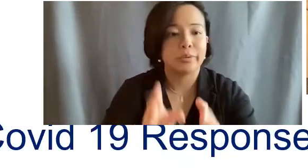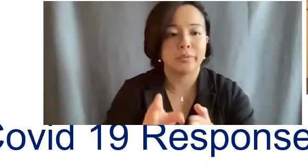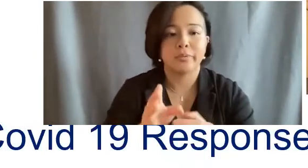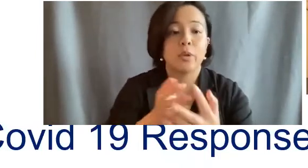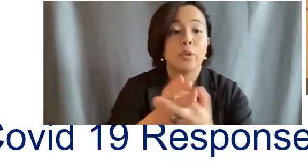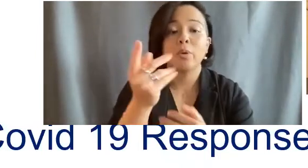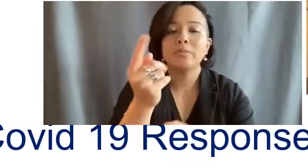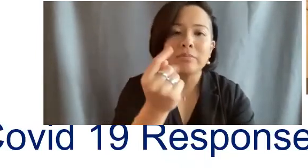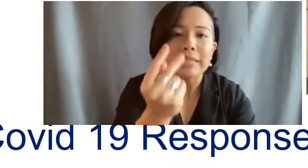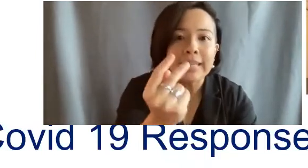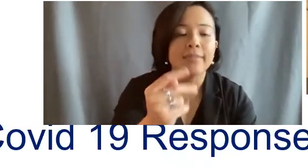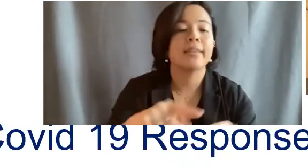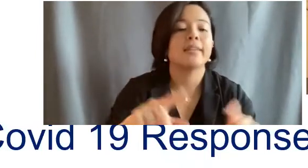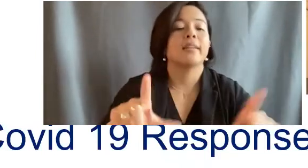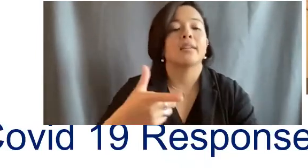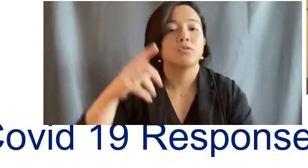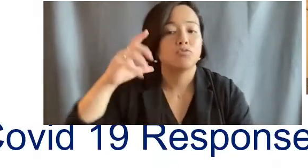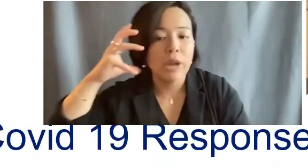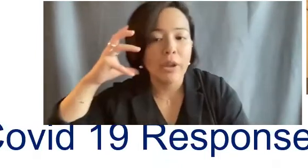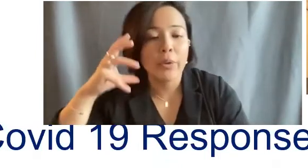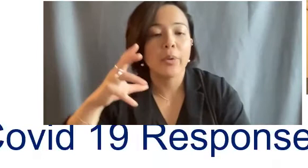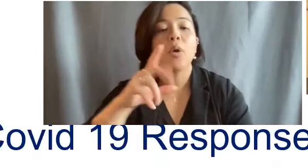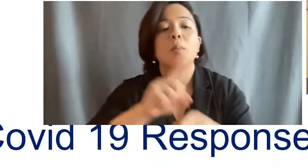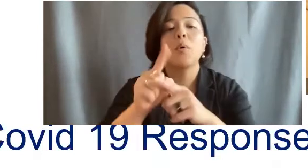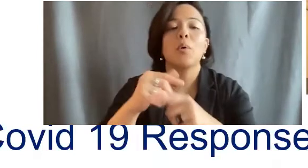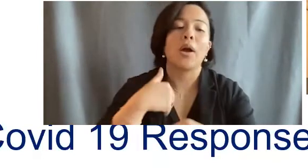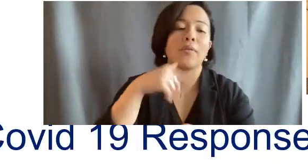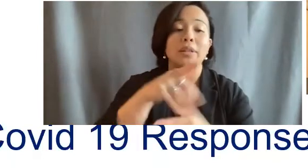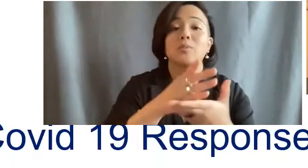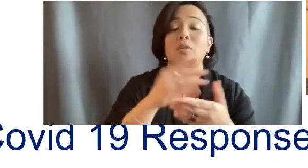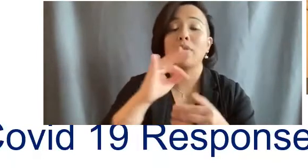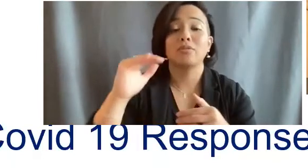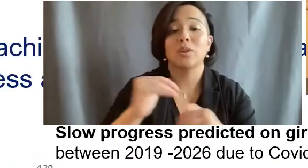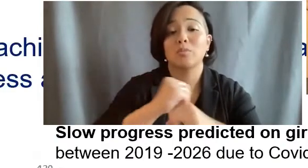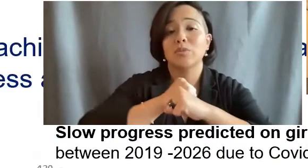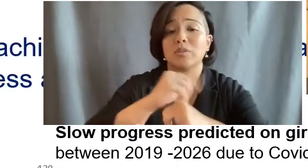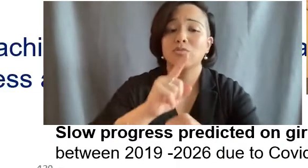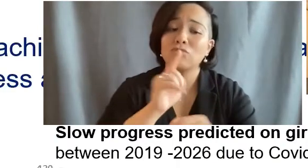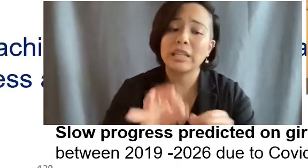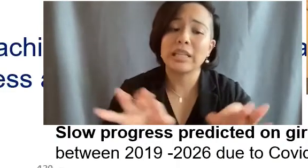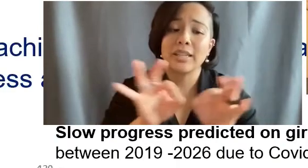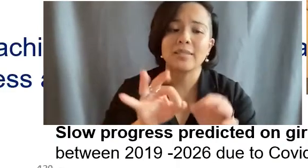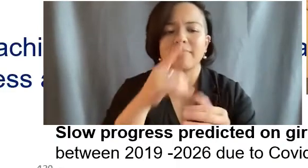but also this element of child protection was really key and let's go to the next slide. I don't want to take too much time.